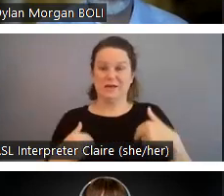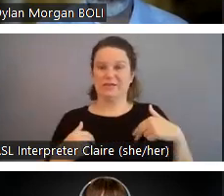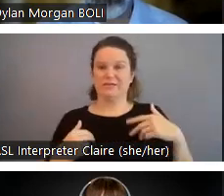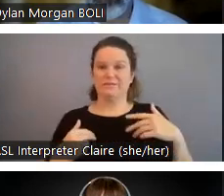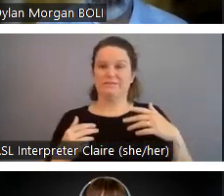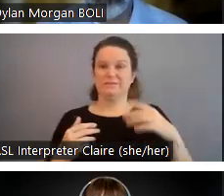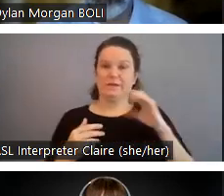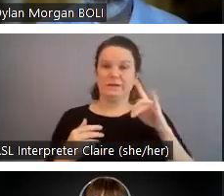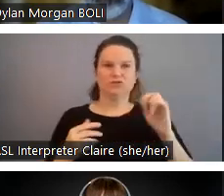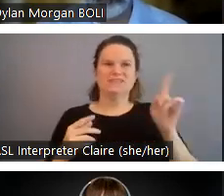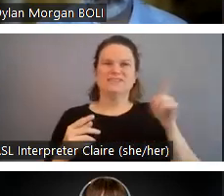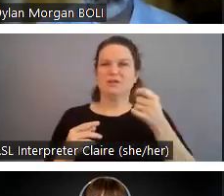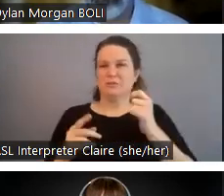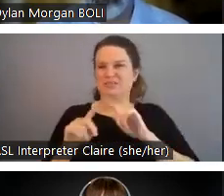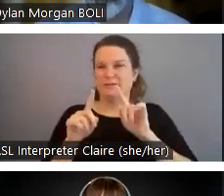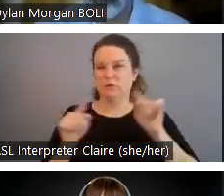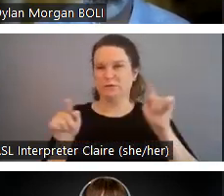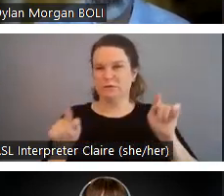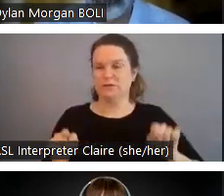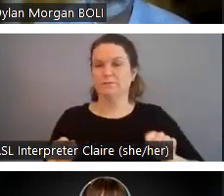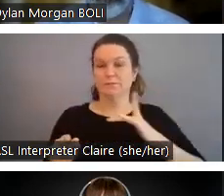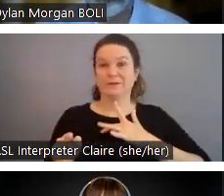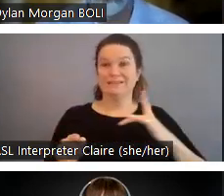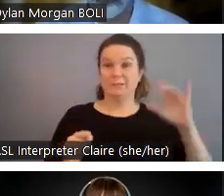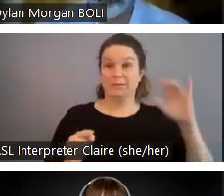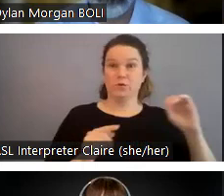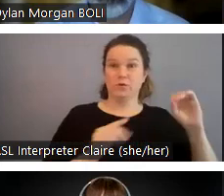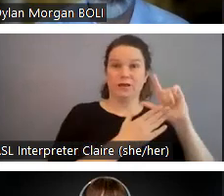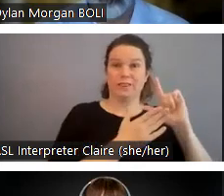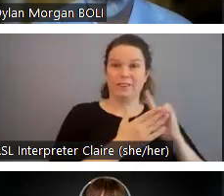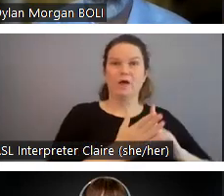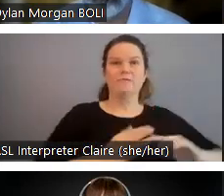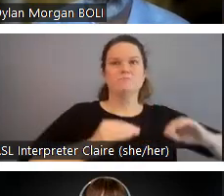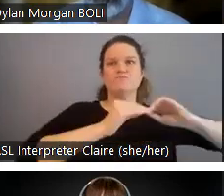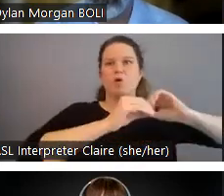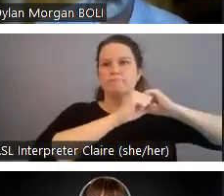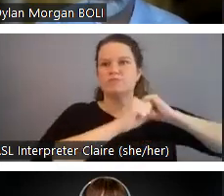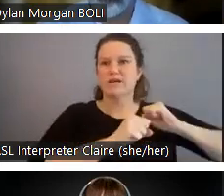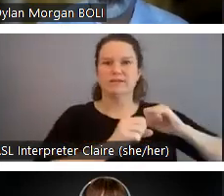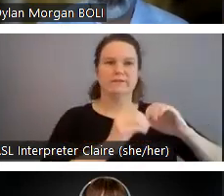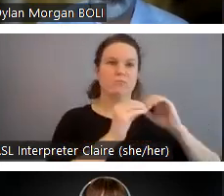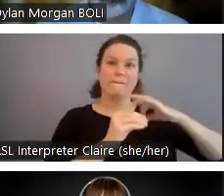differences there and, typically, our Oregon law is going to be more